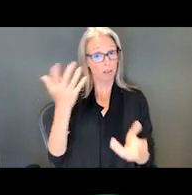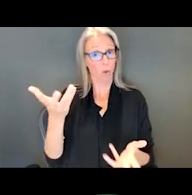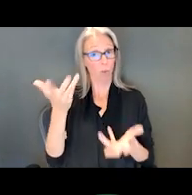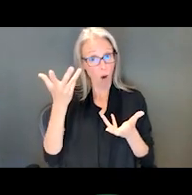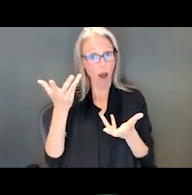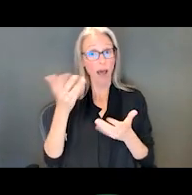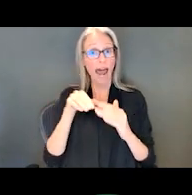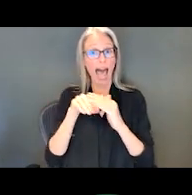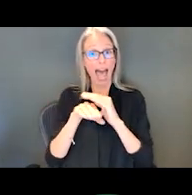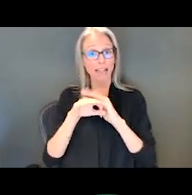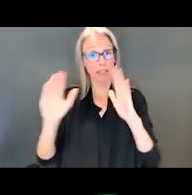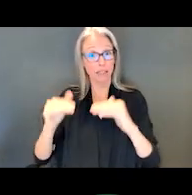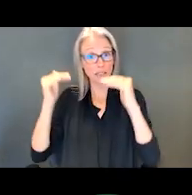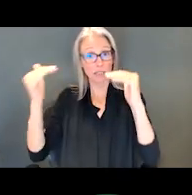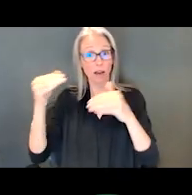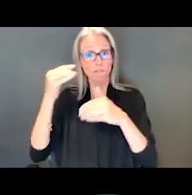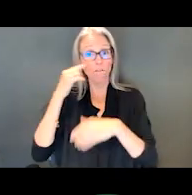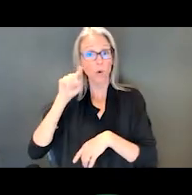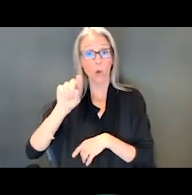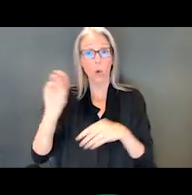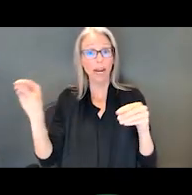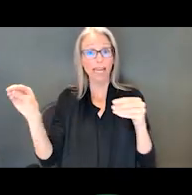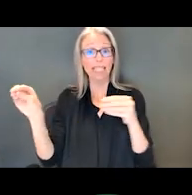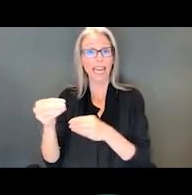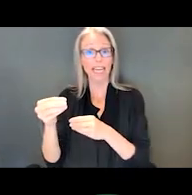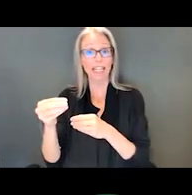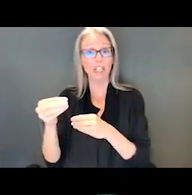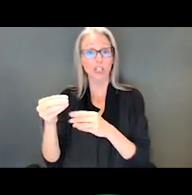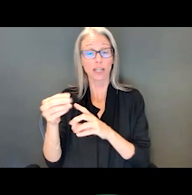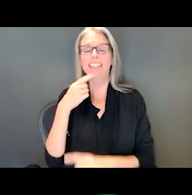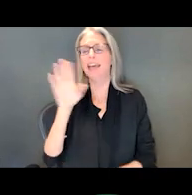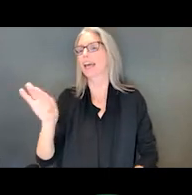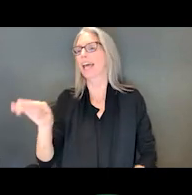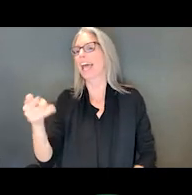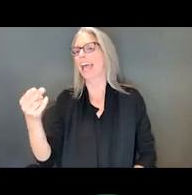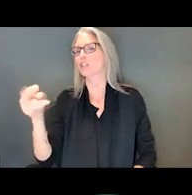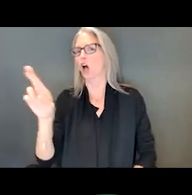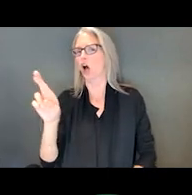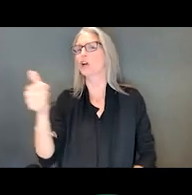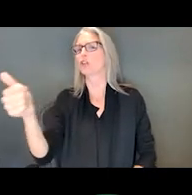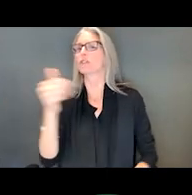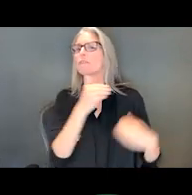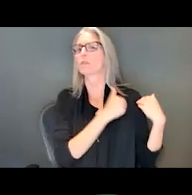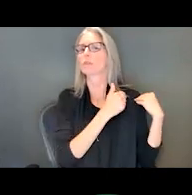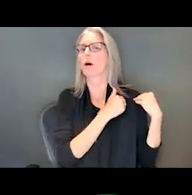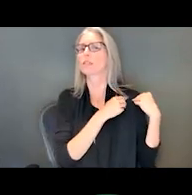have no experience or background in accessibility. That's not fair to that individual or that group that's given that assignment. We have